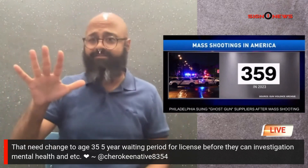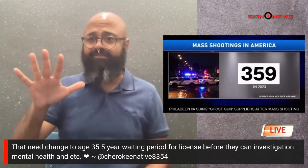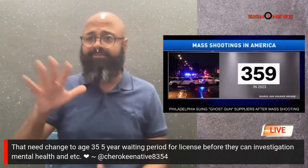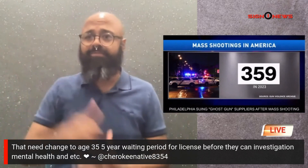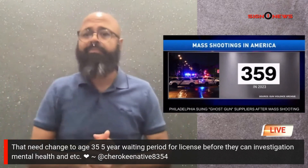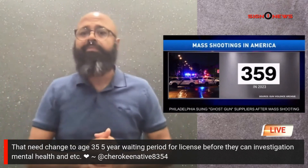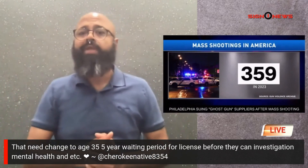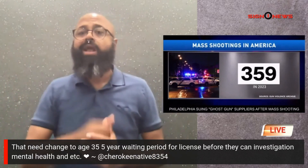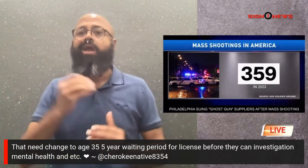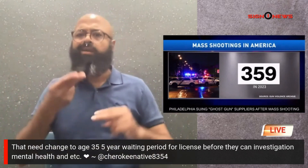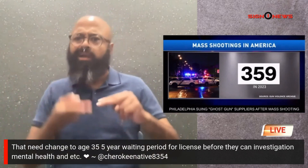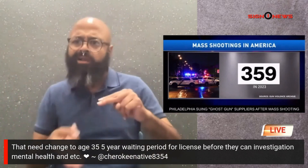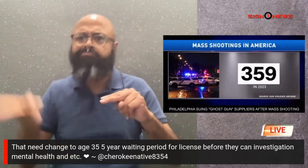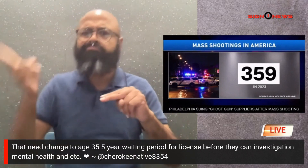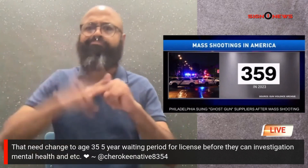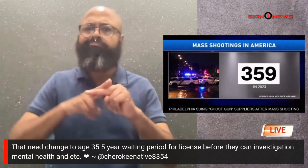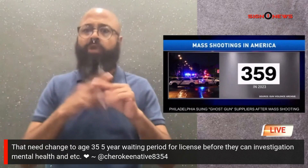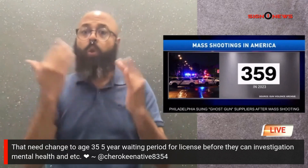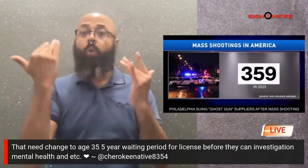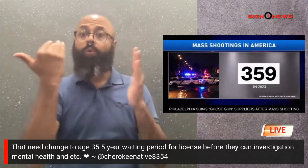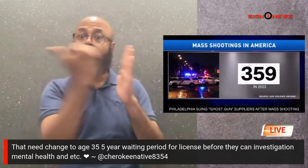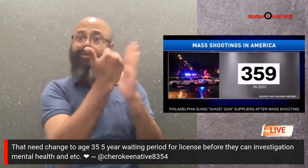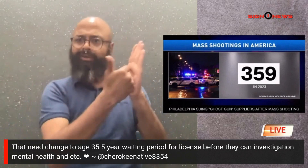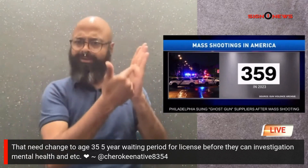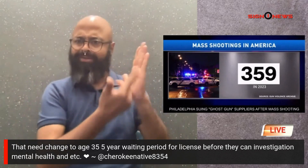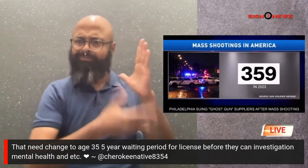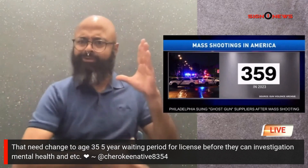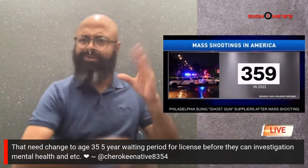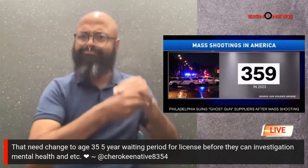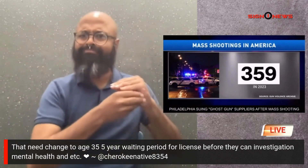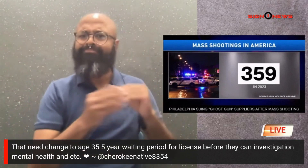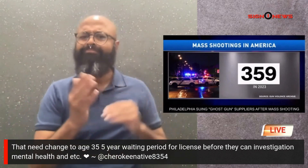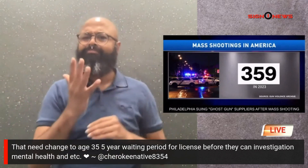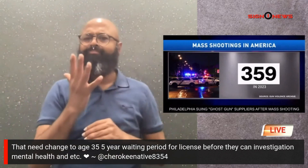and increase the waiting period to get a gun license to five years